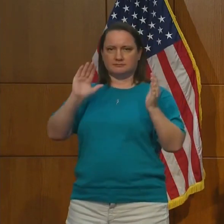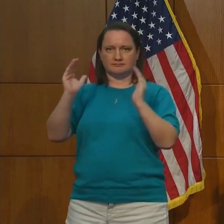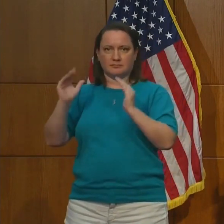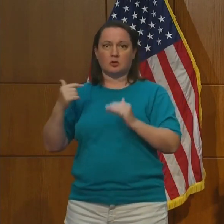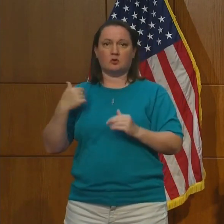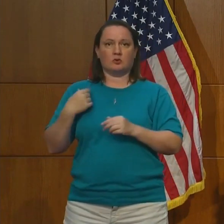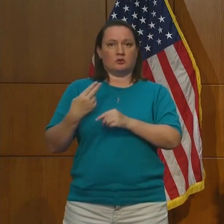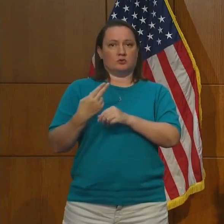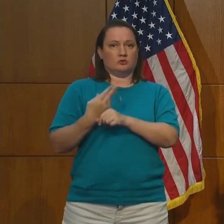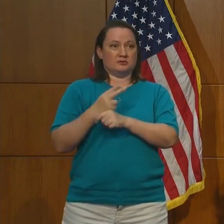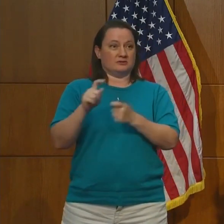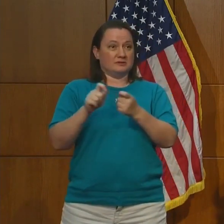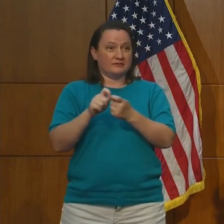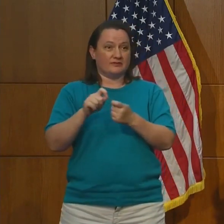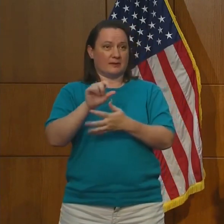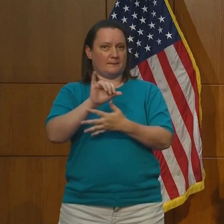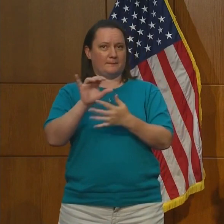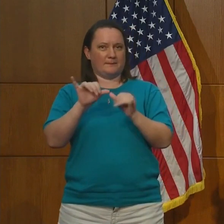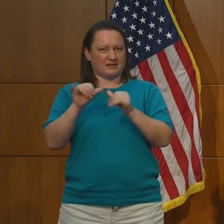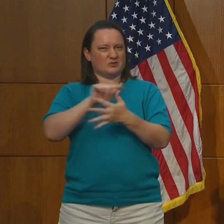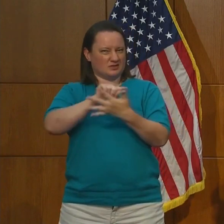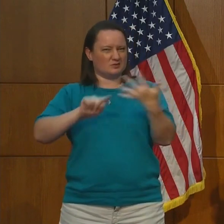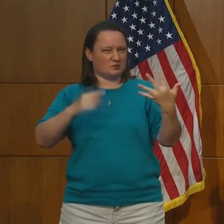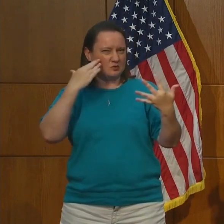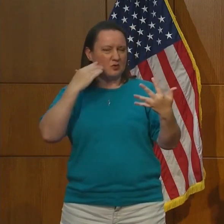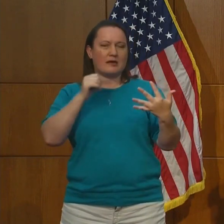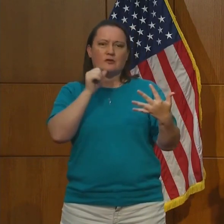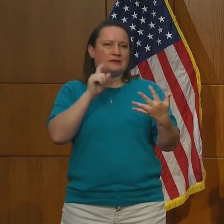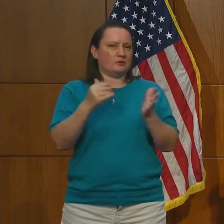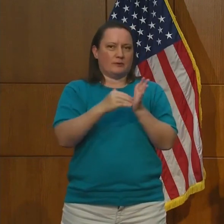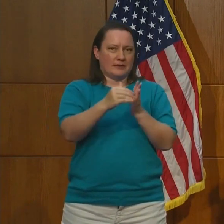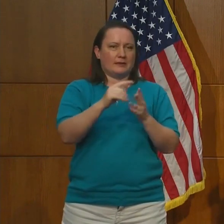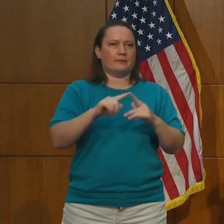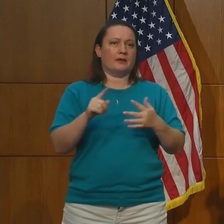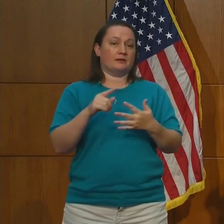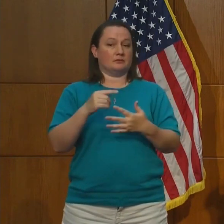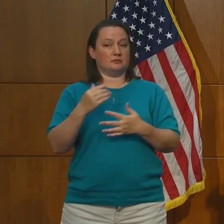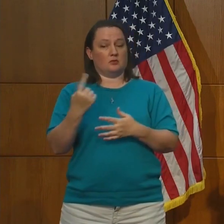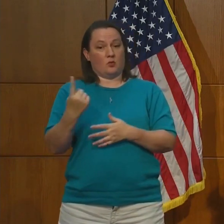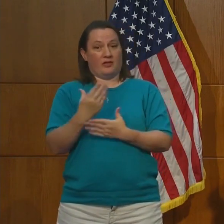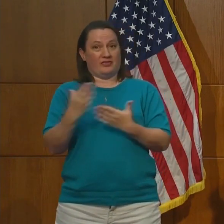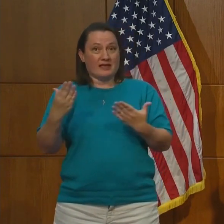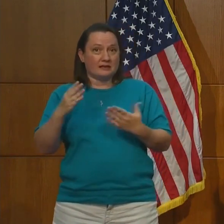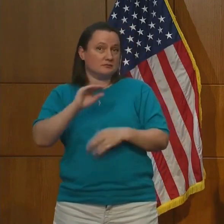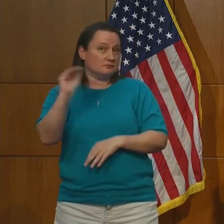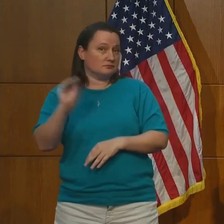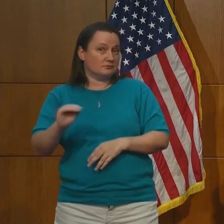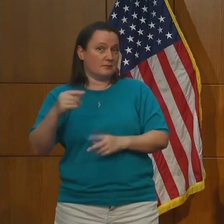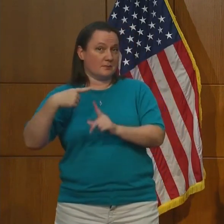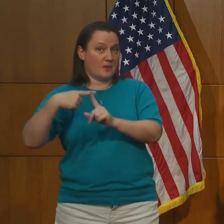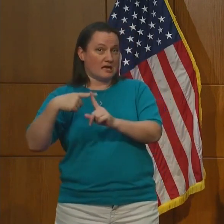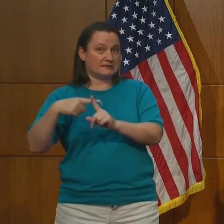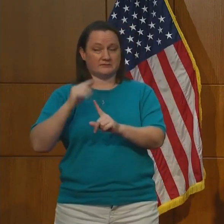TABLE- AND AS YOU JUST SAW. BUT EVERY DAY AND LOOK. THANK NO WE